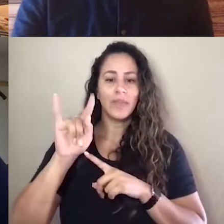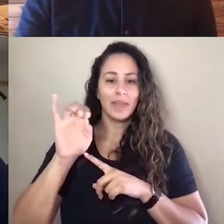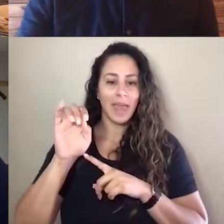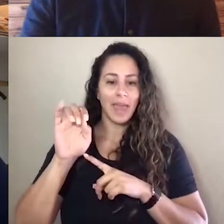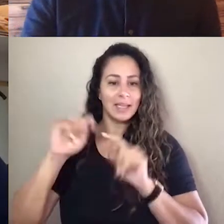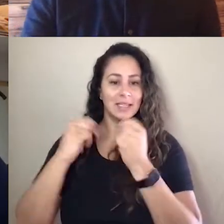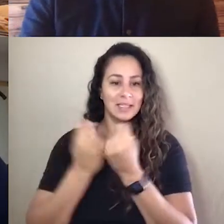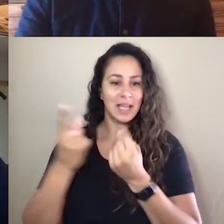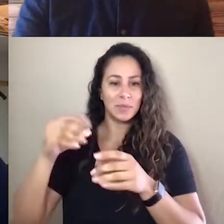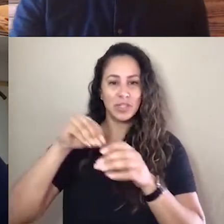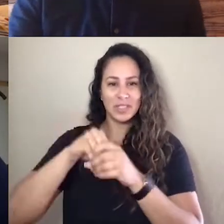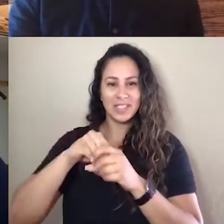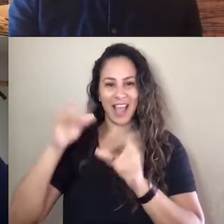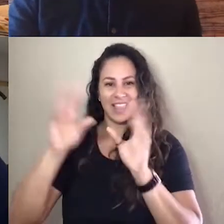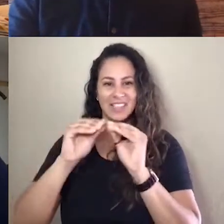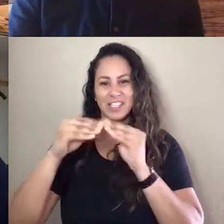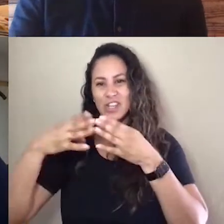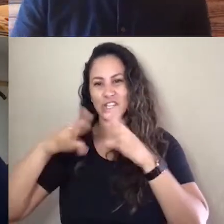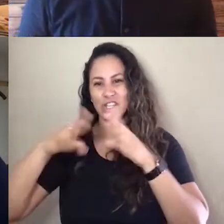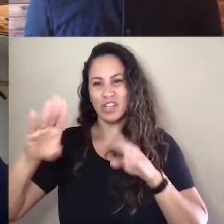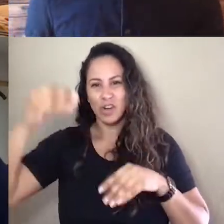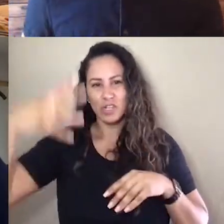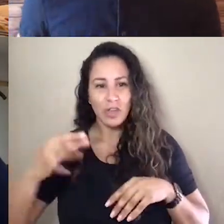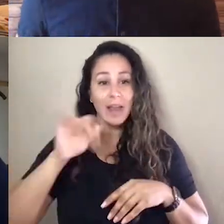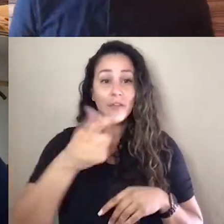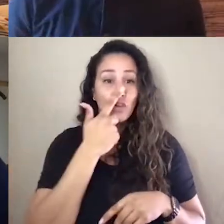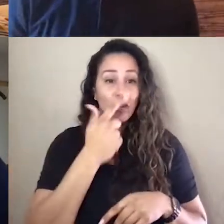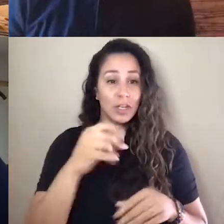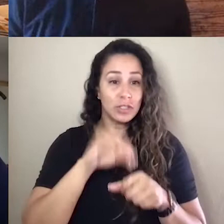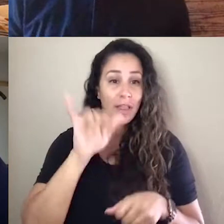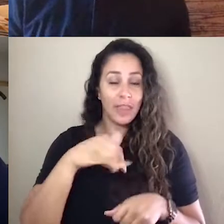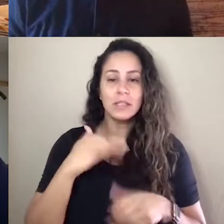IF YOU ARE INTERESTED IN THIS, I RECOMMEND REACHING OUT